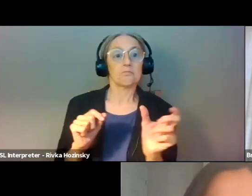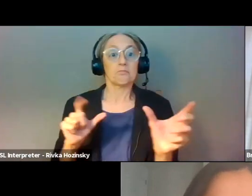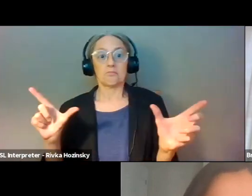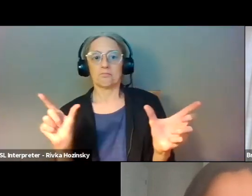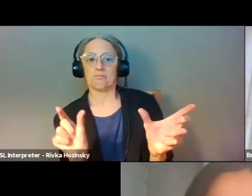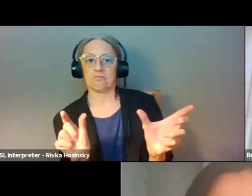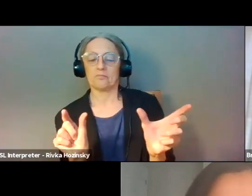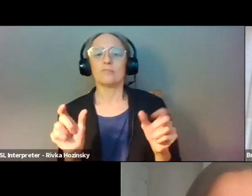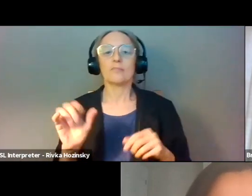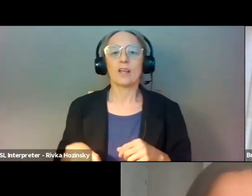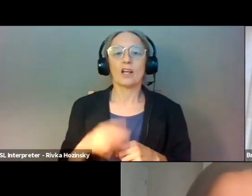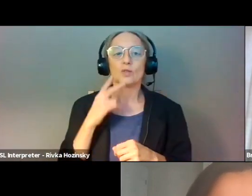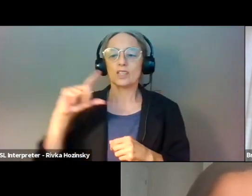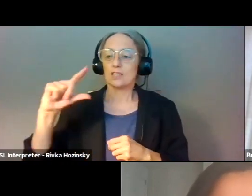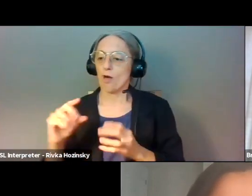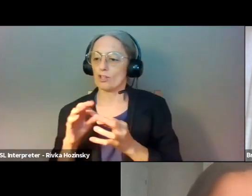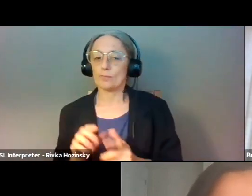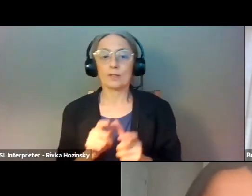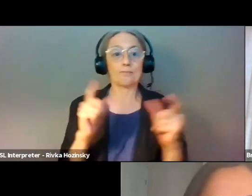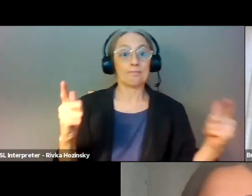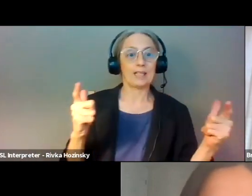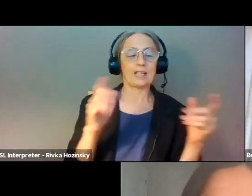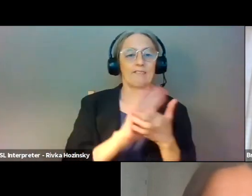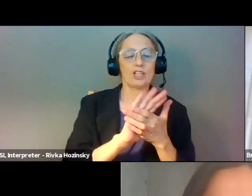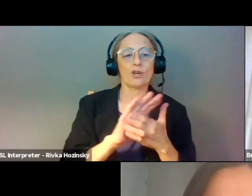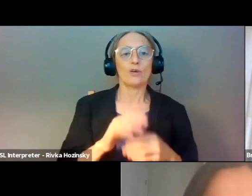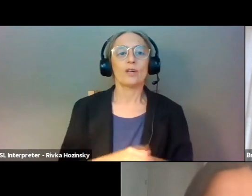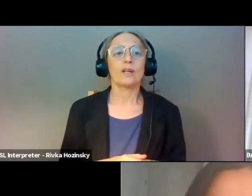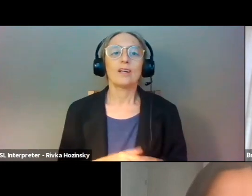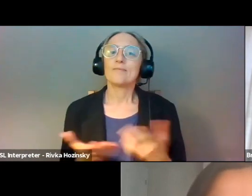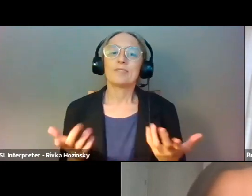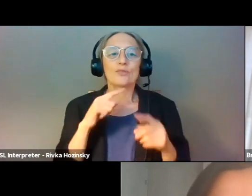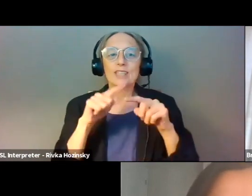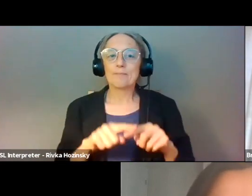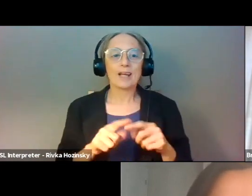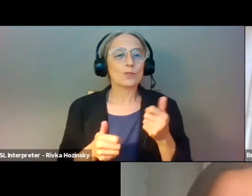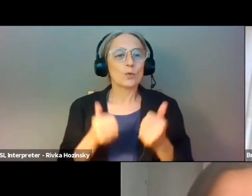a permanent fixture and, you know, it's just prioritizing access the best way